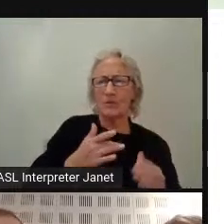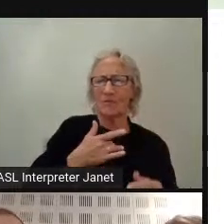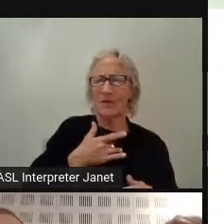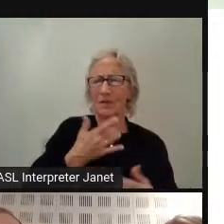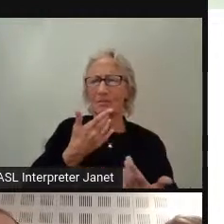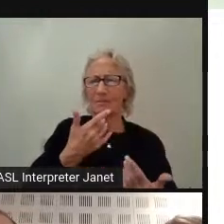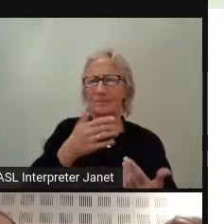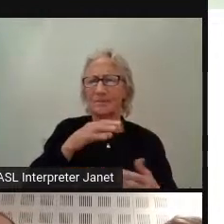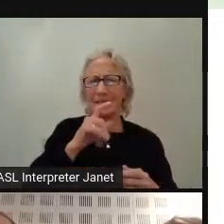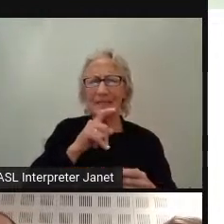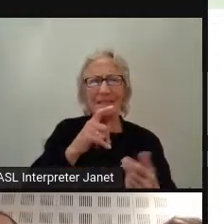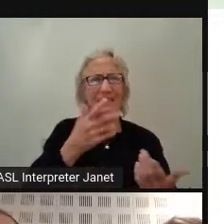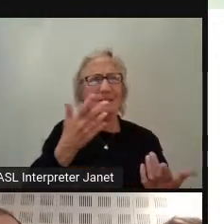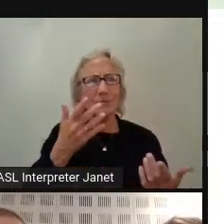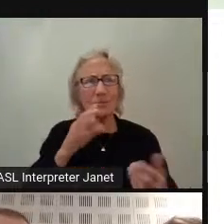said he also had problems finding